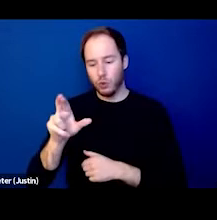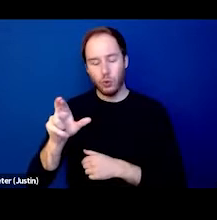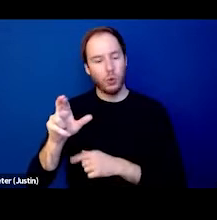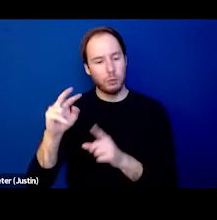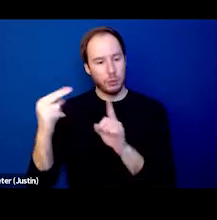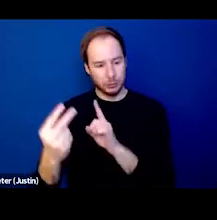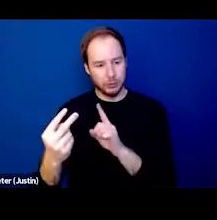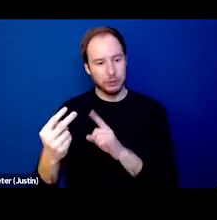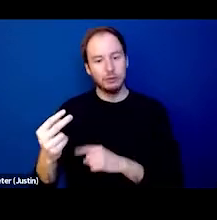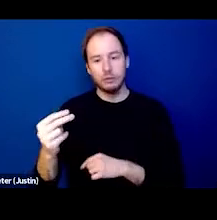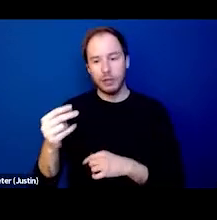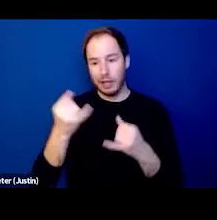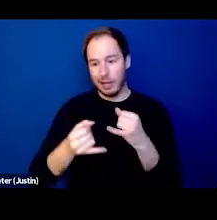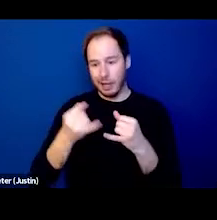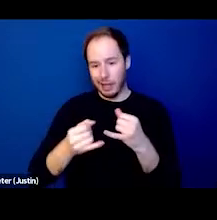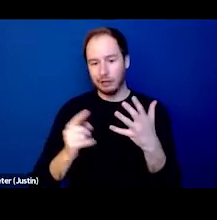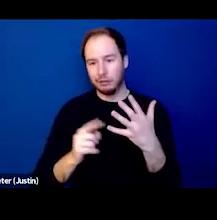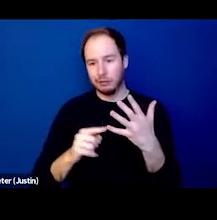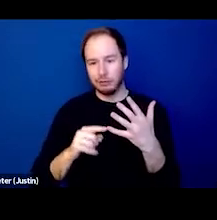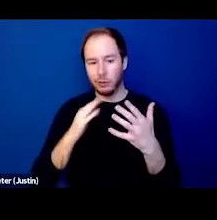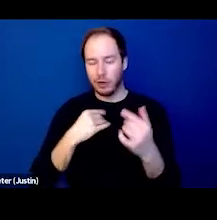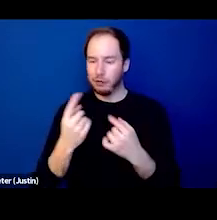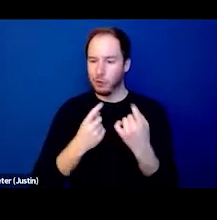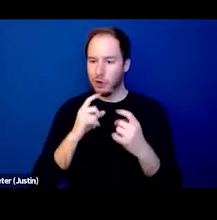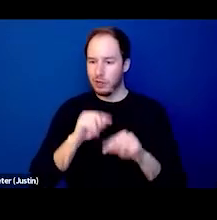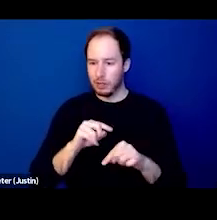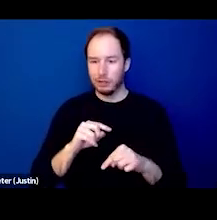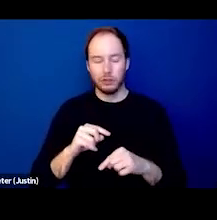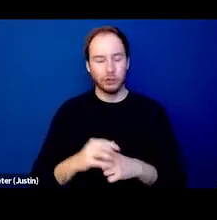And then again, we will have plenty of time for questions and answers at the end.